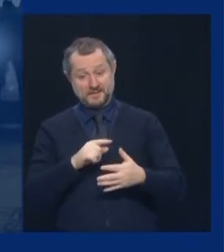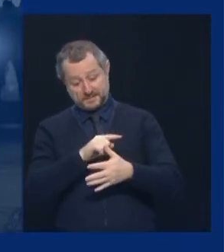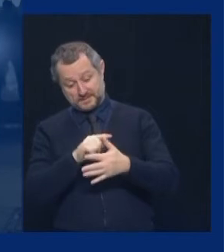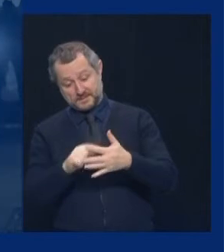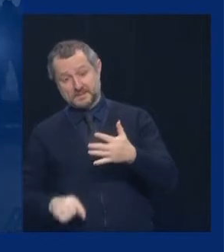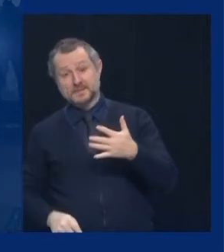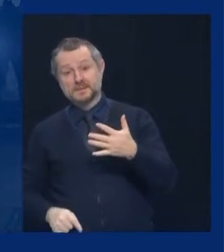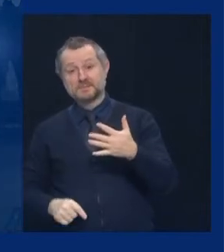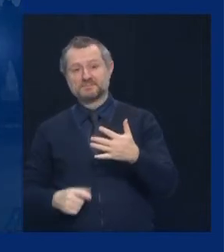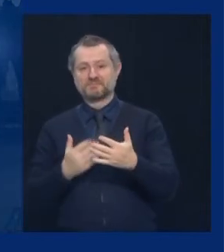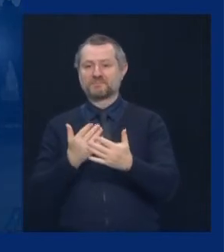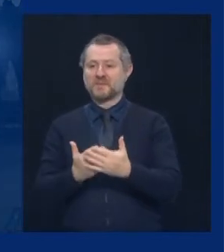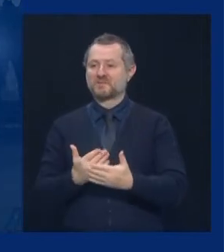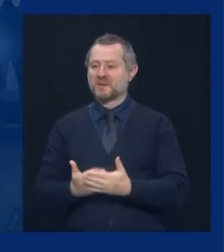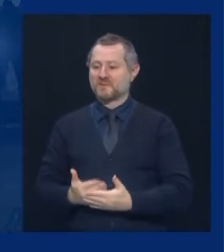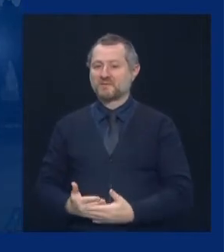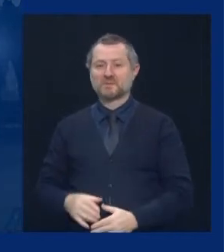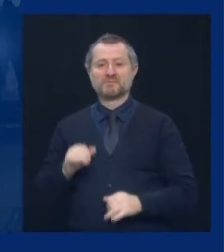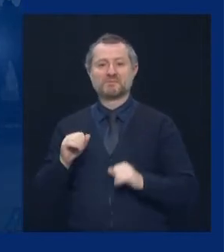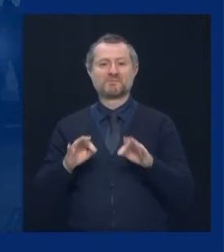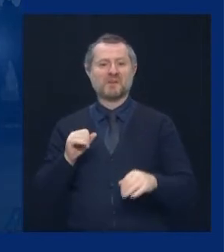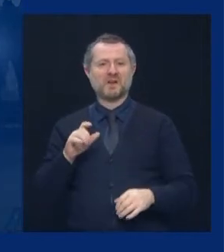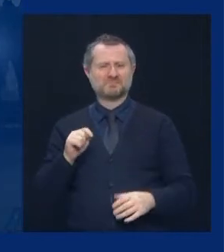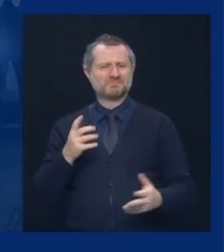ALREADY.